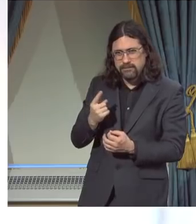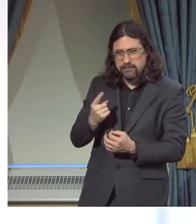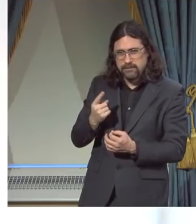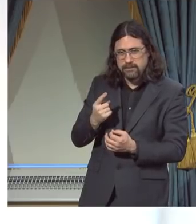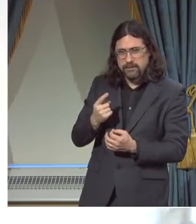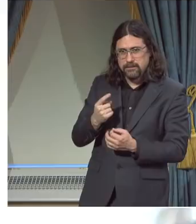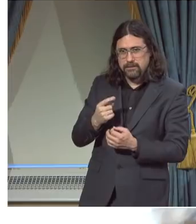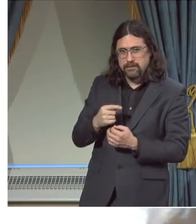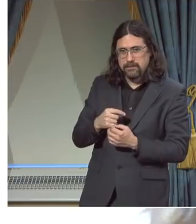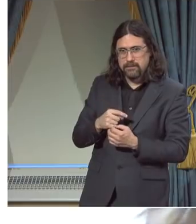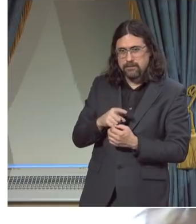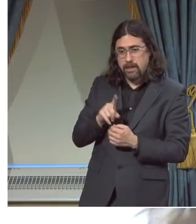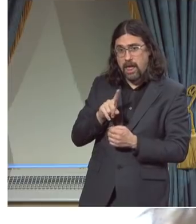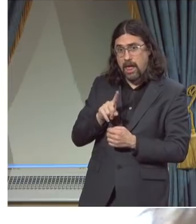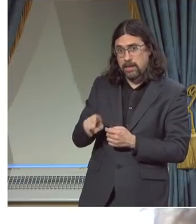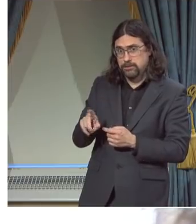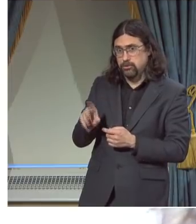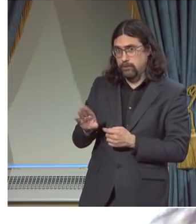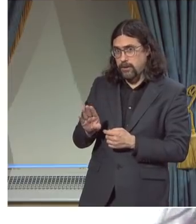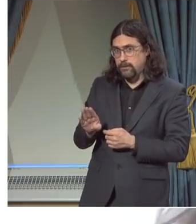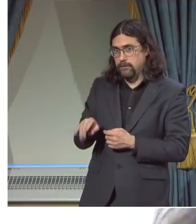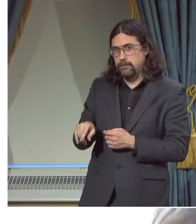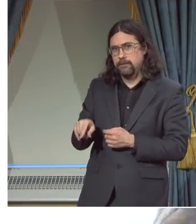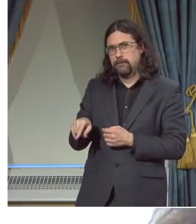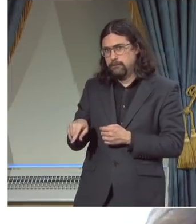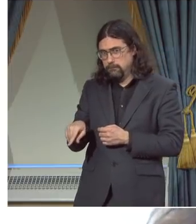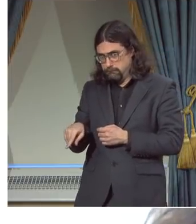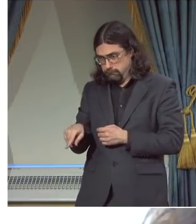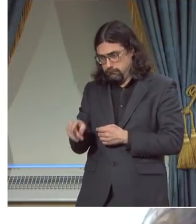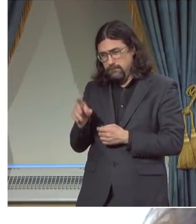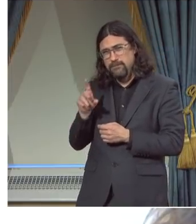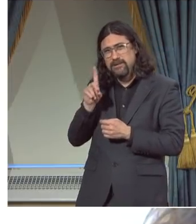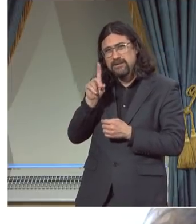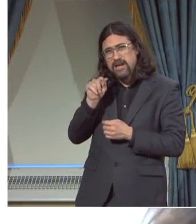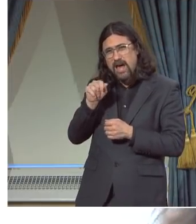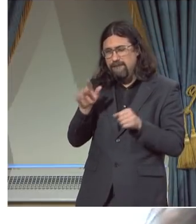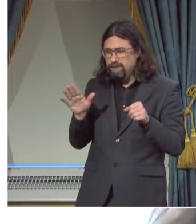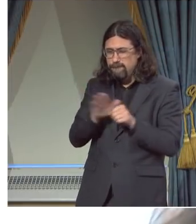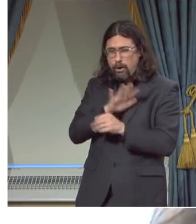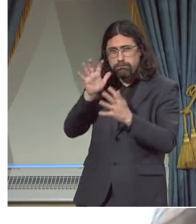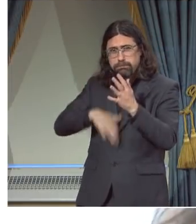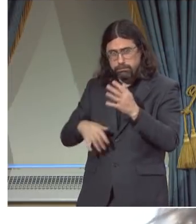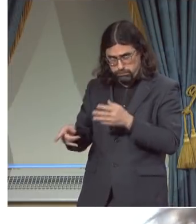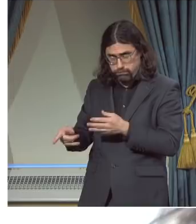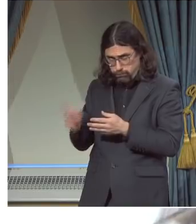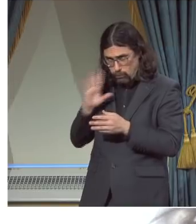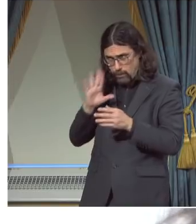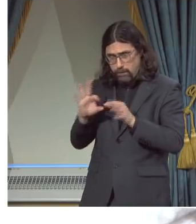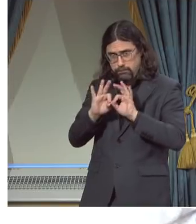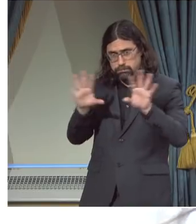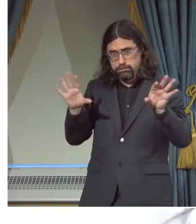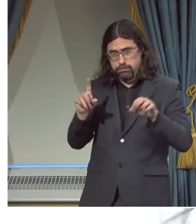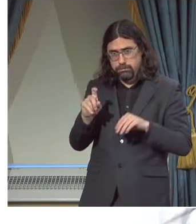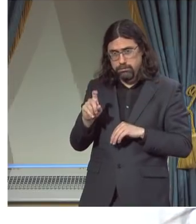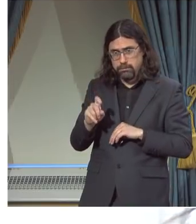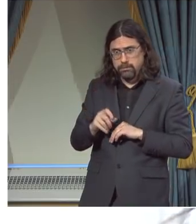YOU'RE WILLING T O PUT OUT THE RAW DATA, THAT'S FINE WITH ME, BUT YOU OKNW MORE ABOUT THE DETAILS THAN I DO.